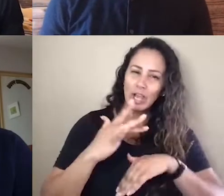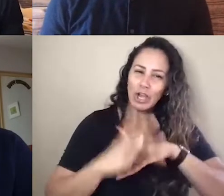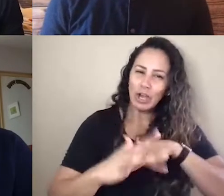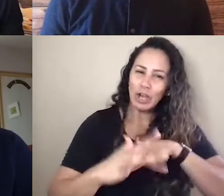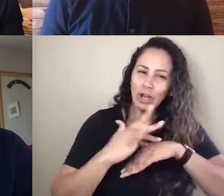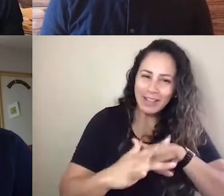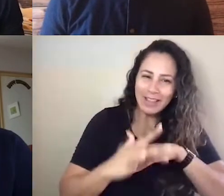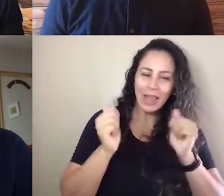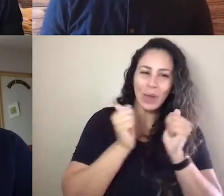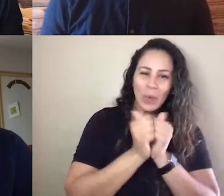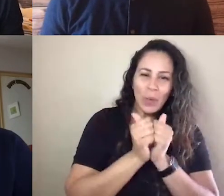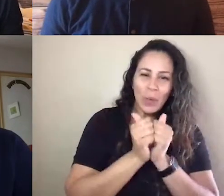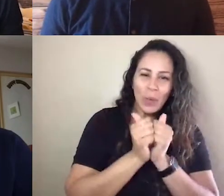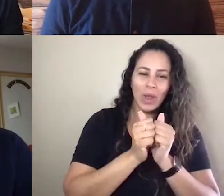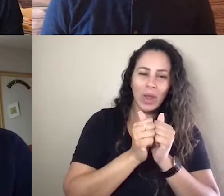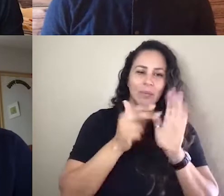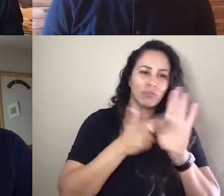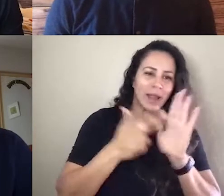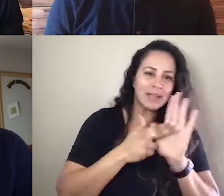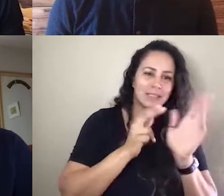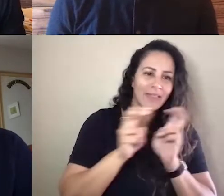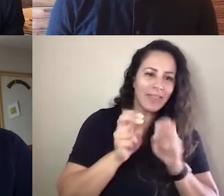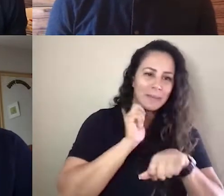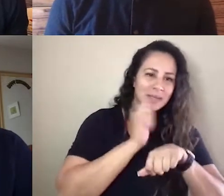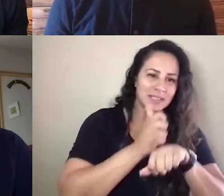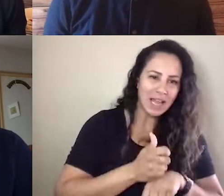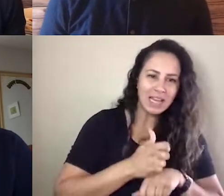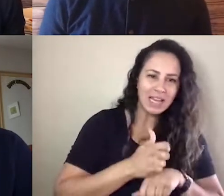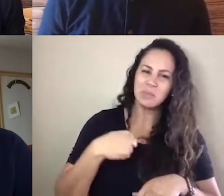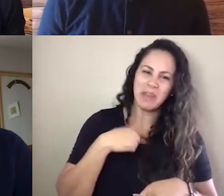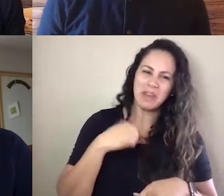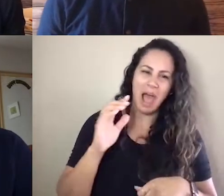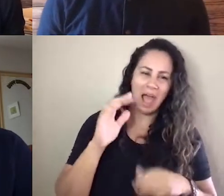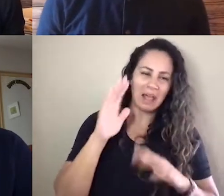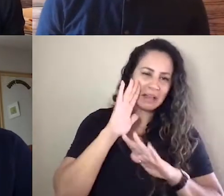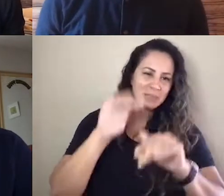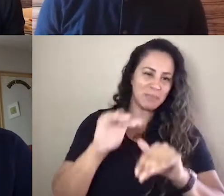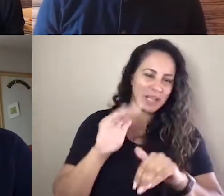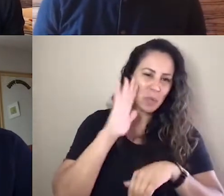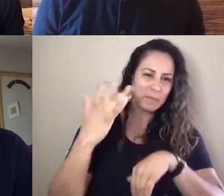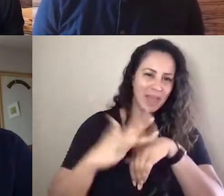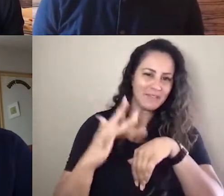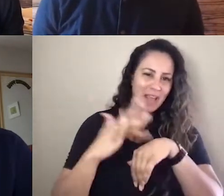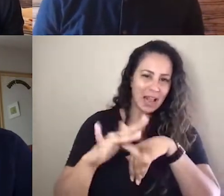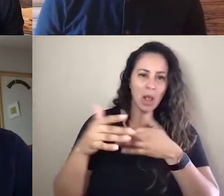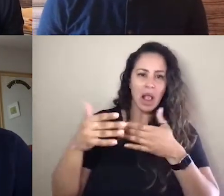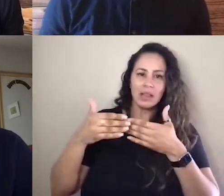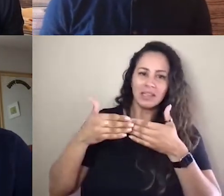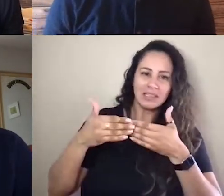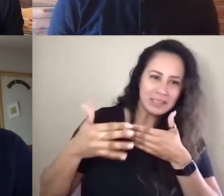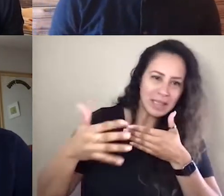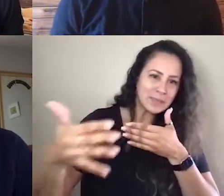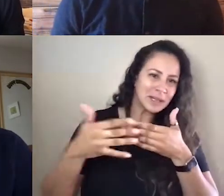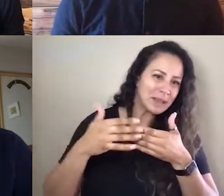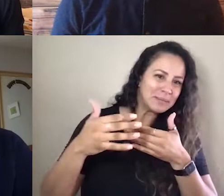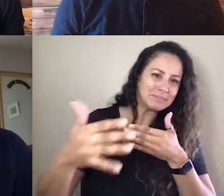BUT WE ARE EARLY IN BRANDINGS AND THEME SETTINGS AND EXPECT THAT TO BE AVAILABLE IN THE NEXT 12-18 MONTHS.